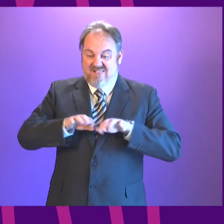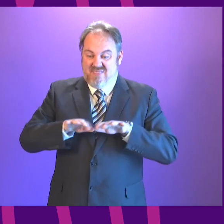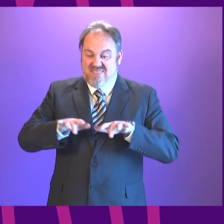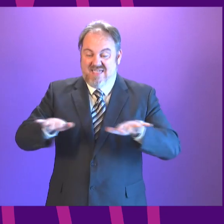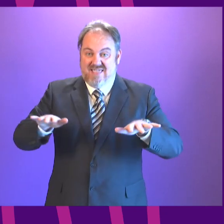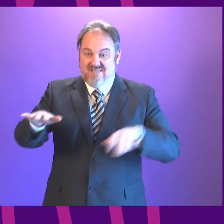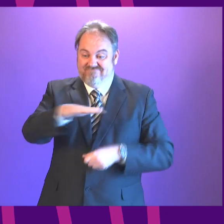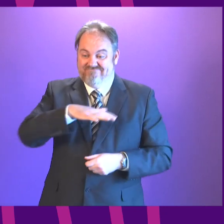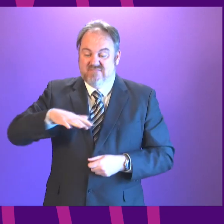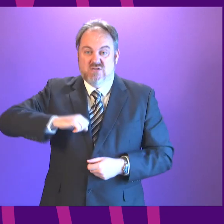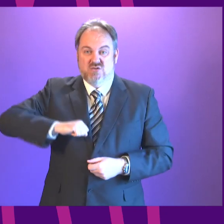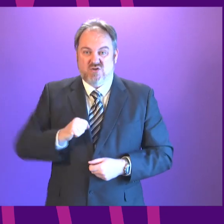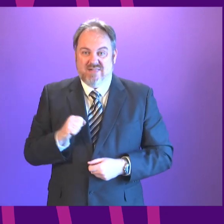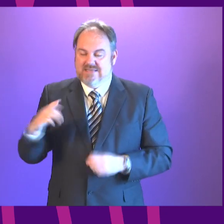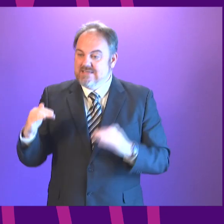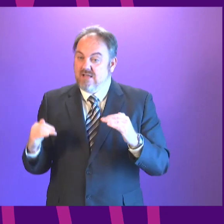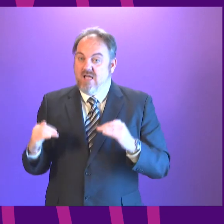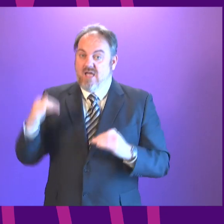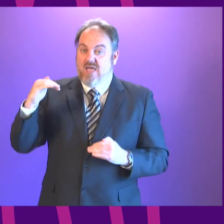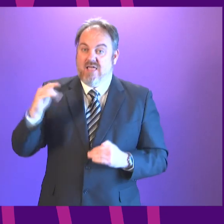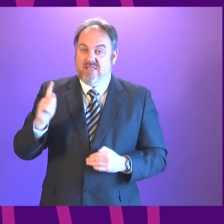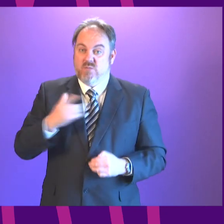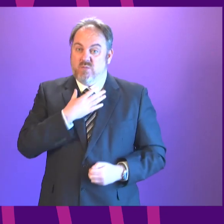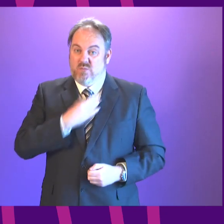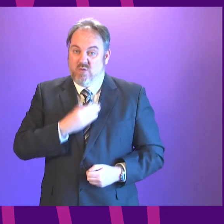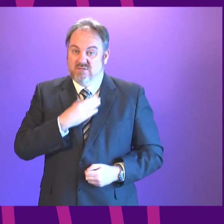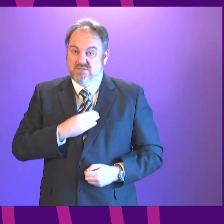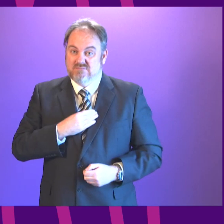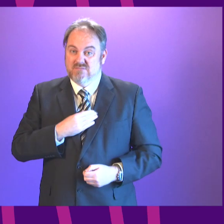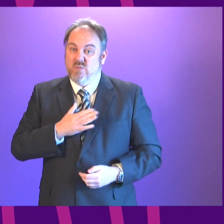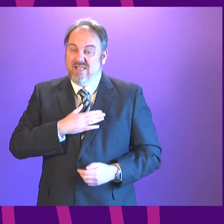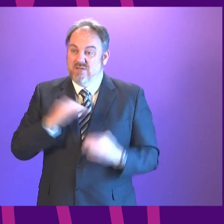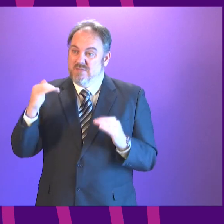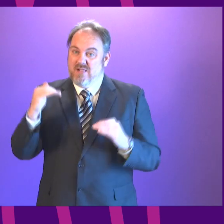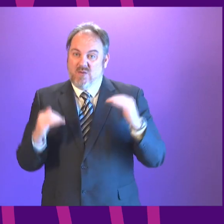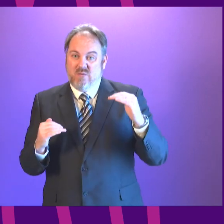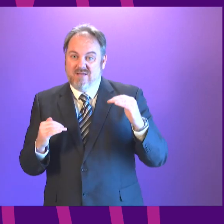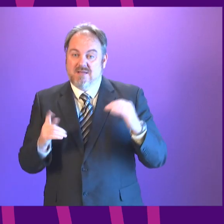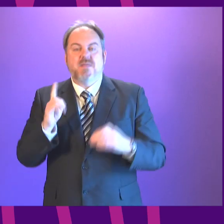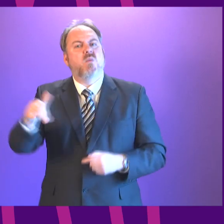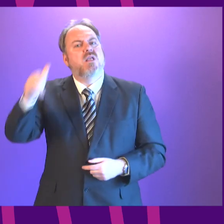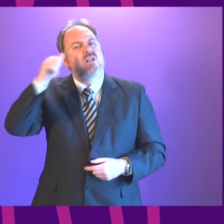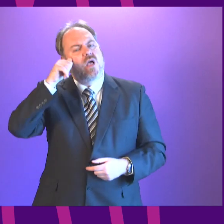than we would wish. However, and I appreciate that this may be less obvious, the case data